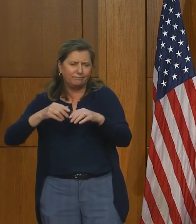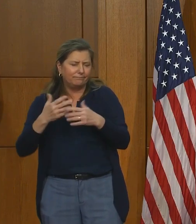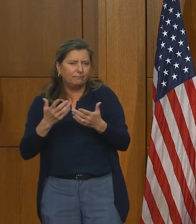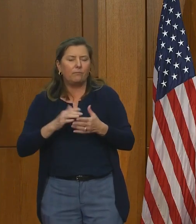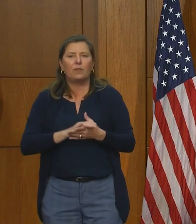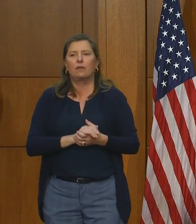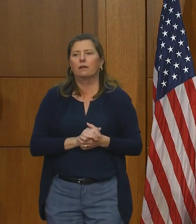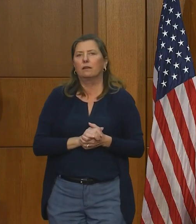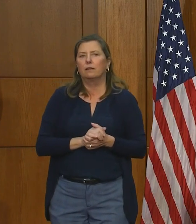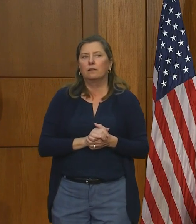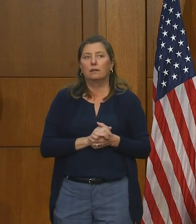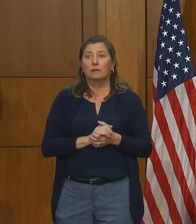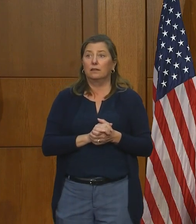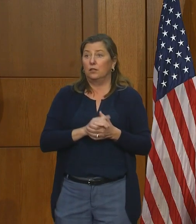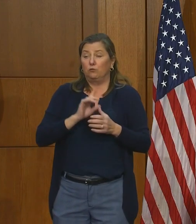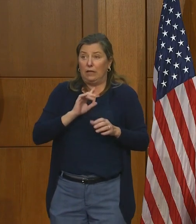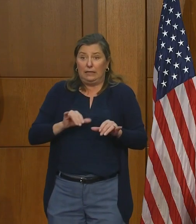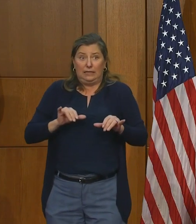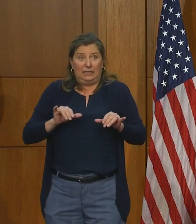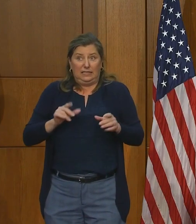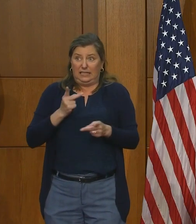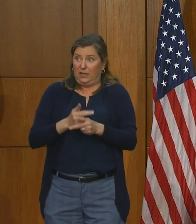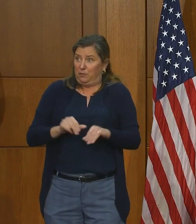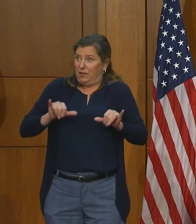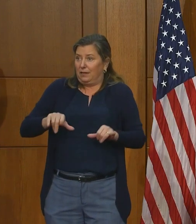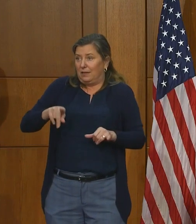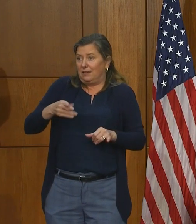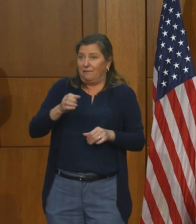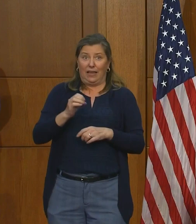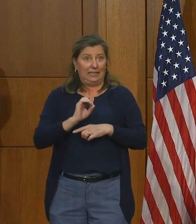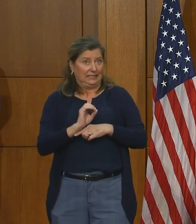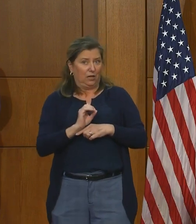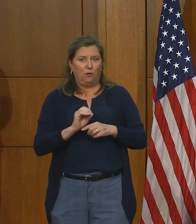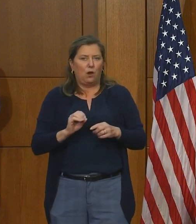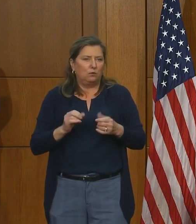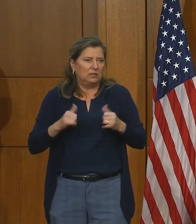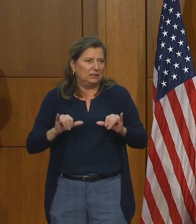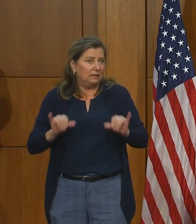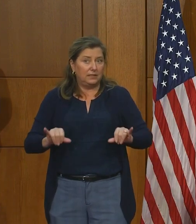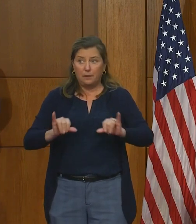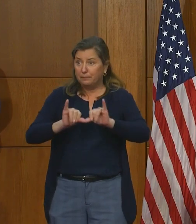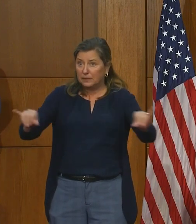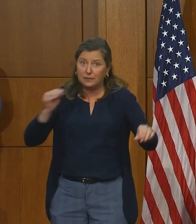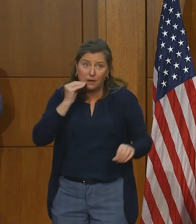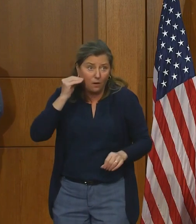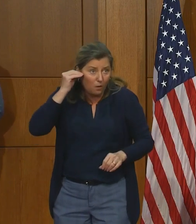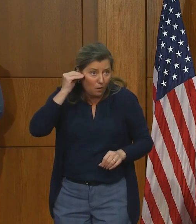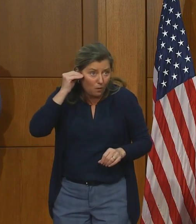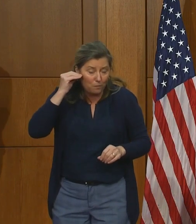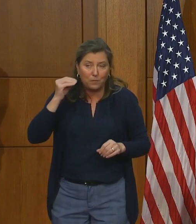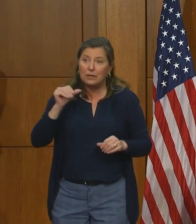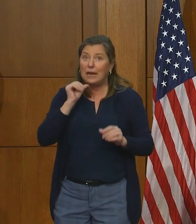INTO THE CITY I YOU KNOW I DON'T THINK ANYTHING AS FAR AS STAYING IN PHASES THE ROW HAS